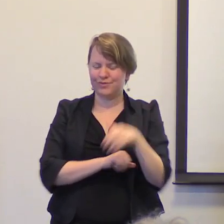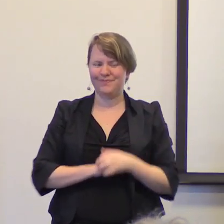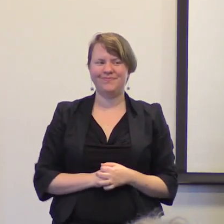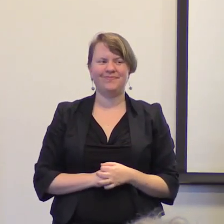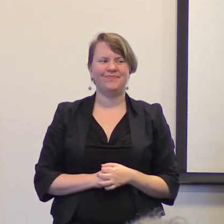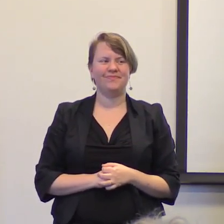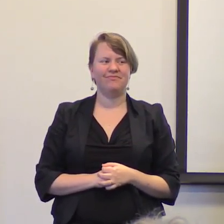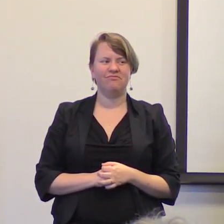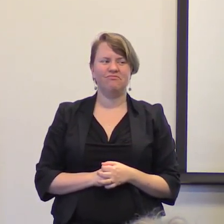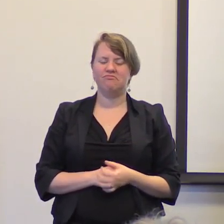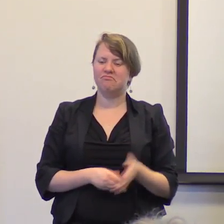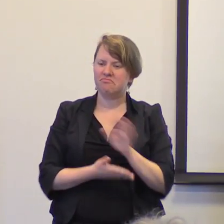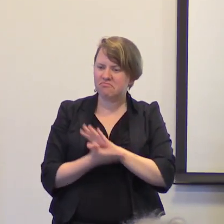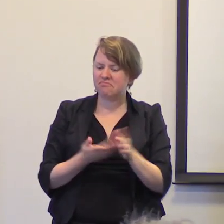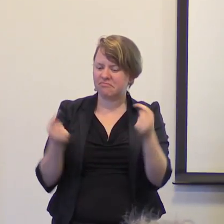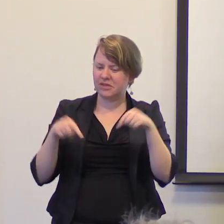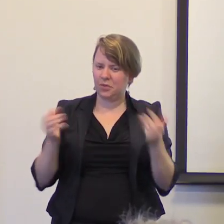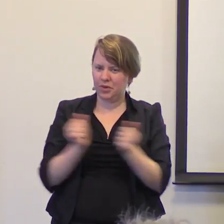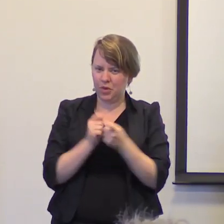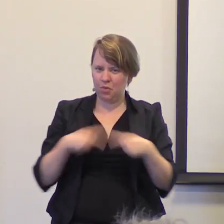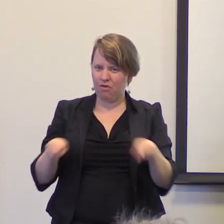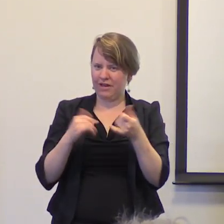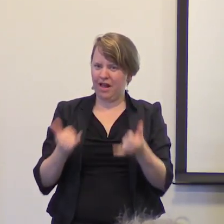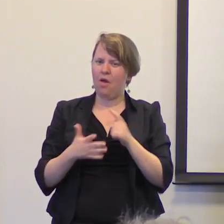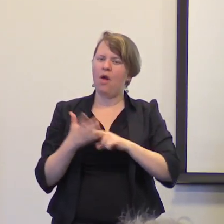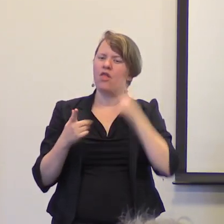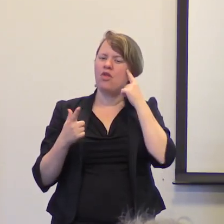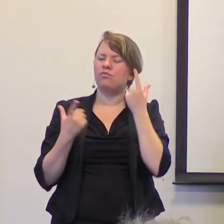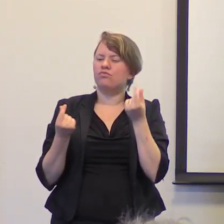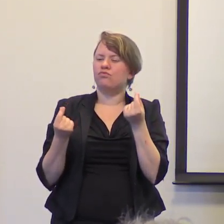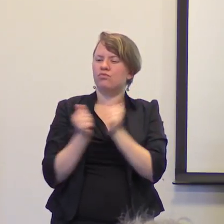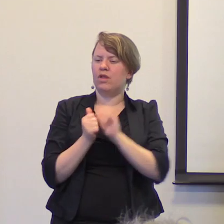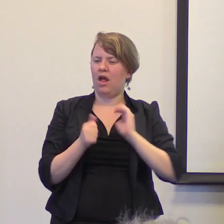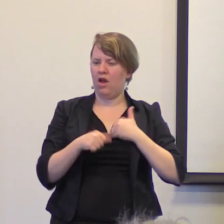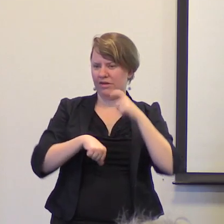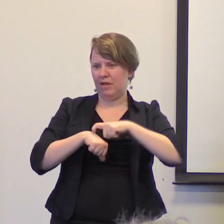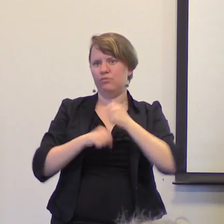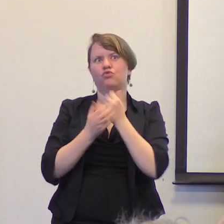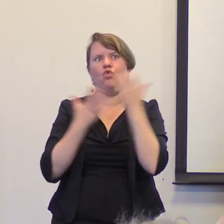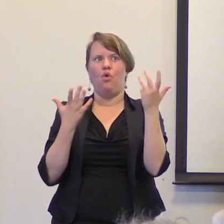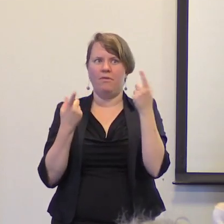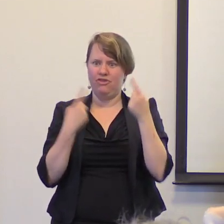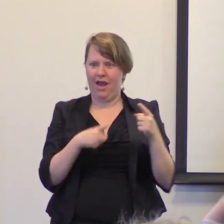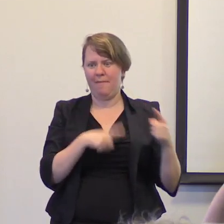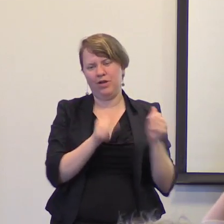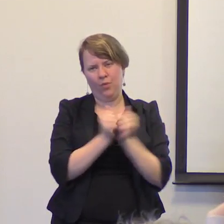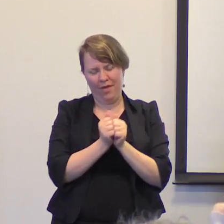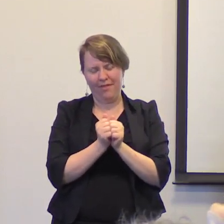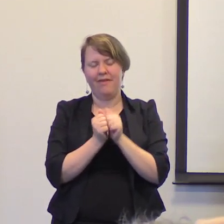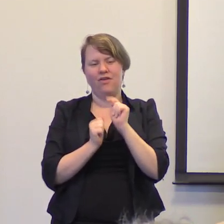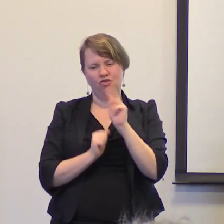It's a pleasure to be here with you today, so what I thought we could do with our time--you know, there's so much happening going on with the Trump administration, a lot of radical